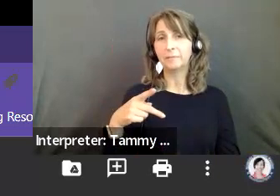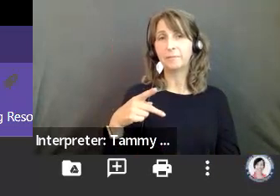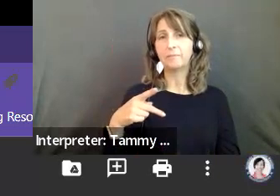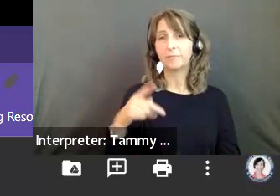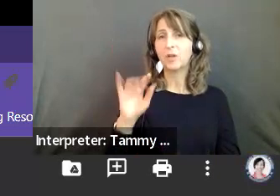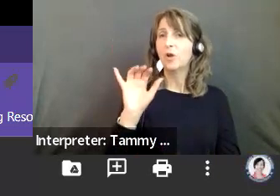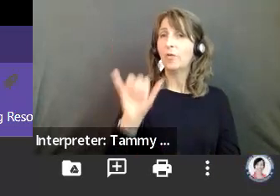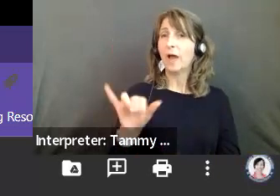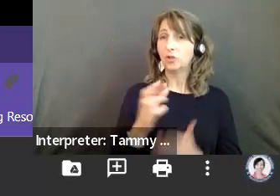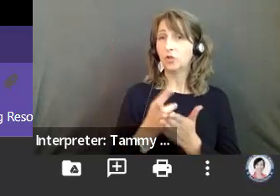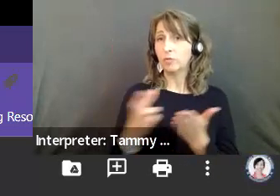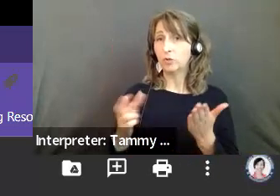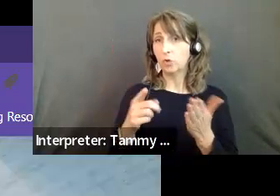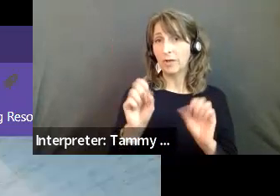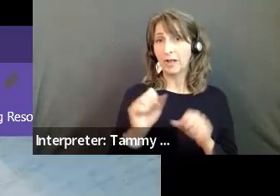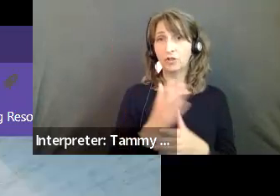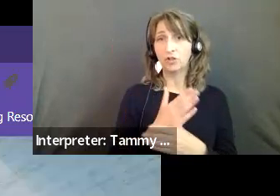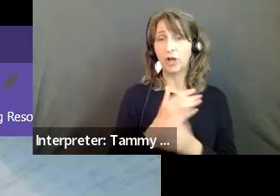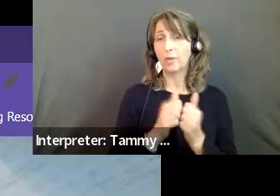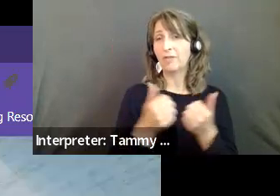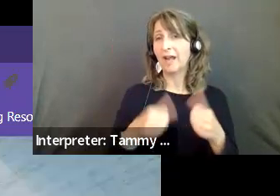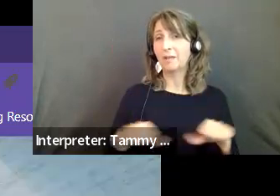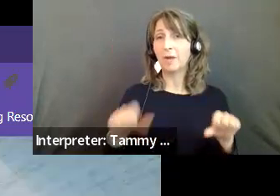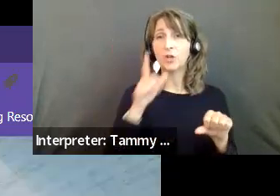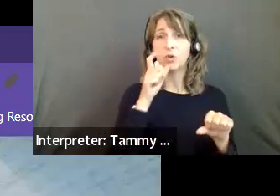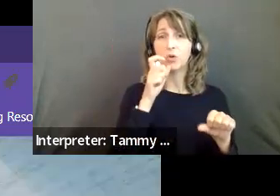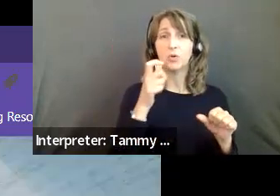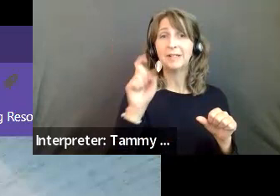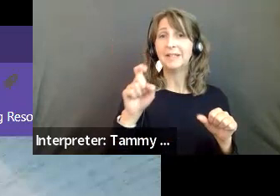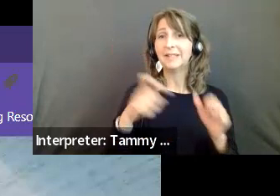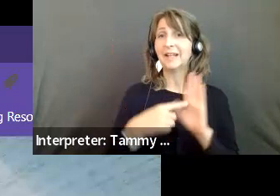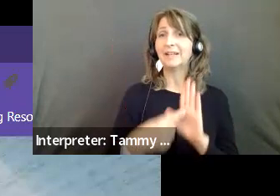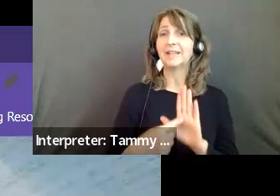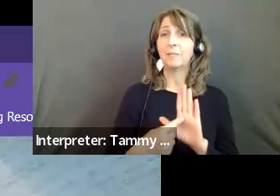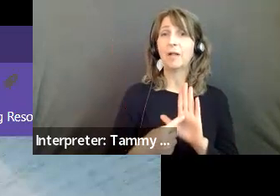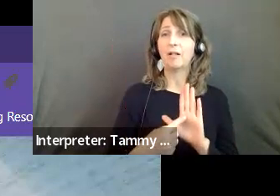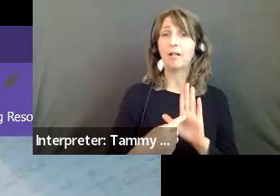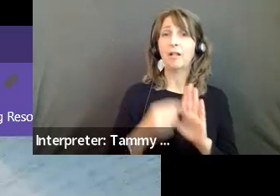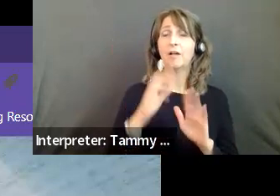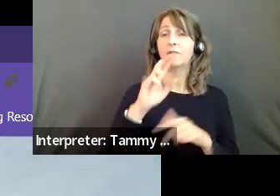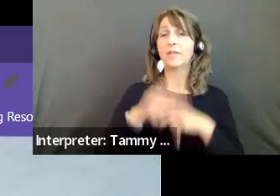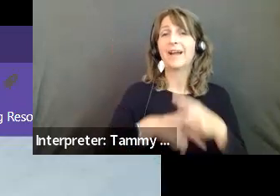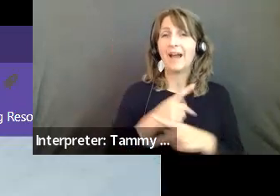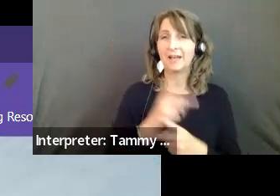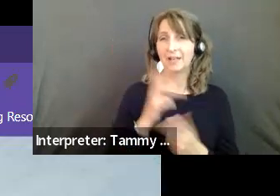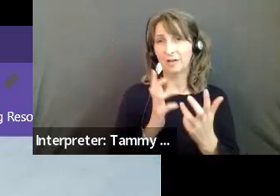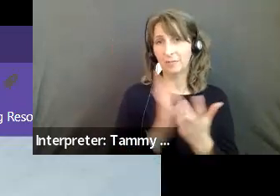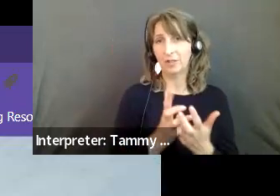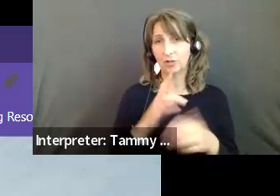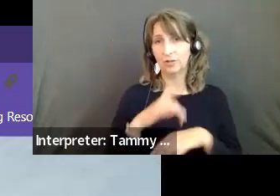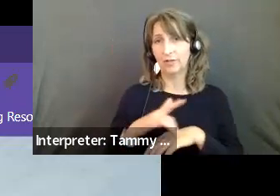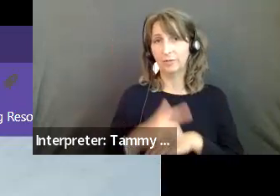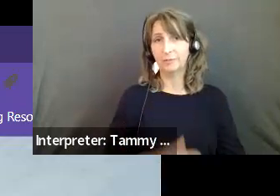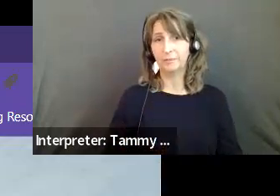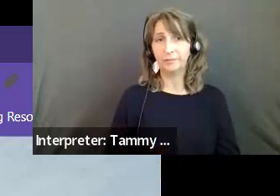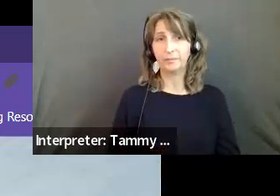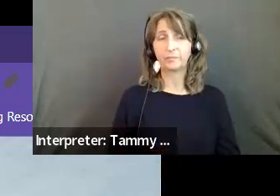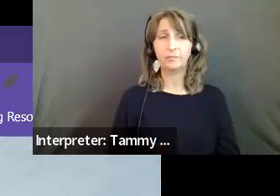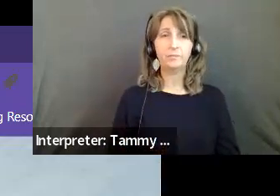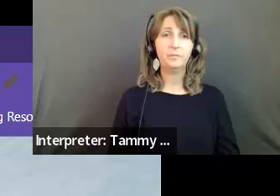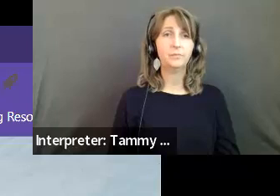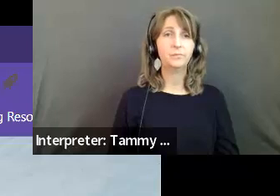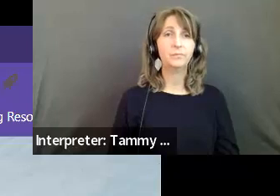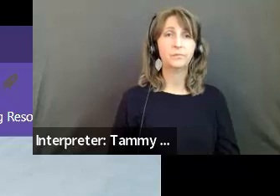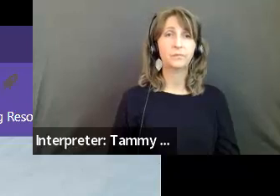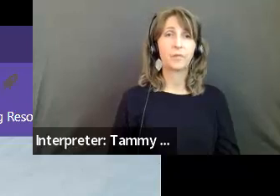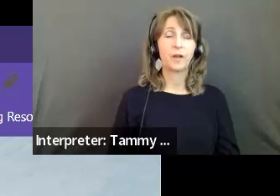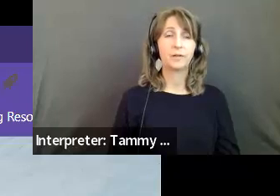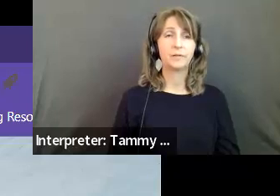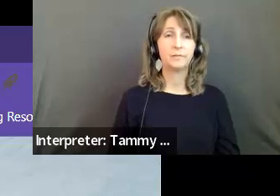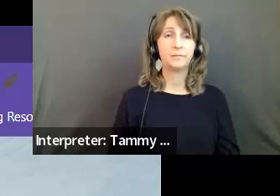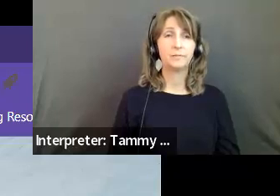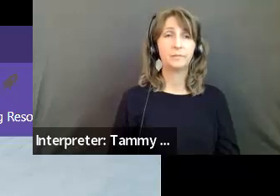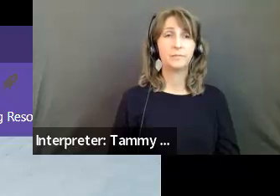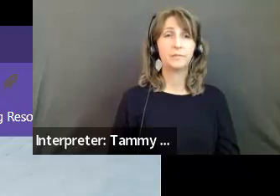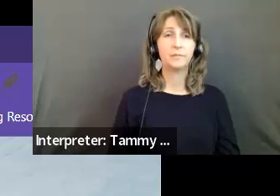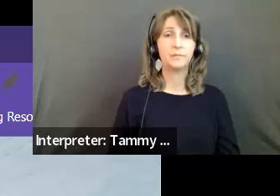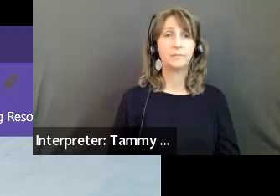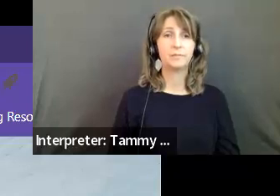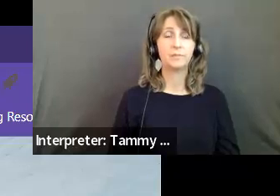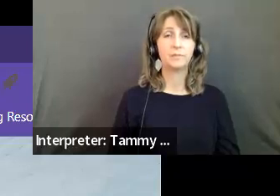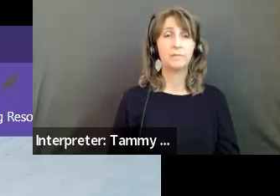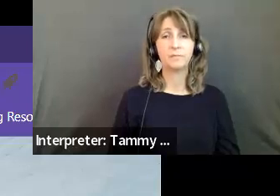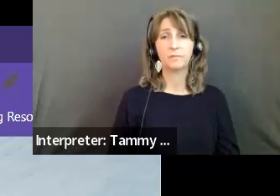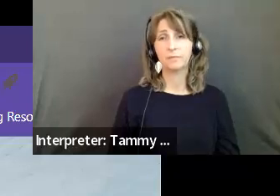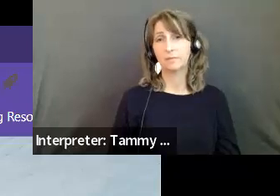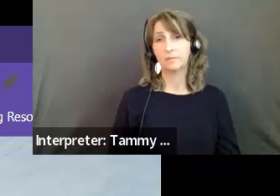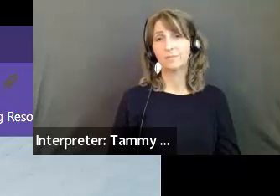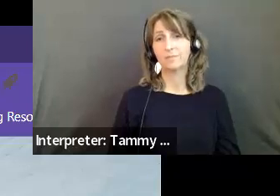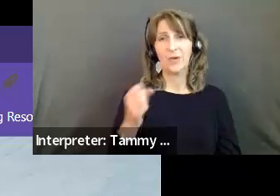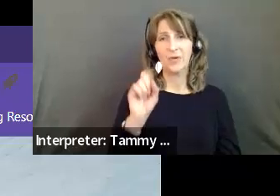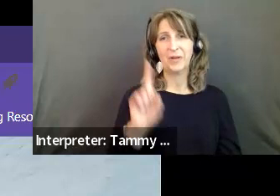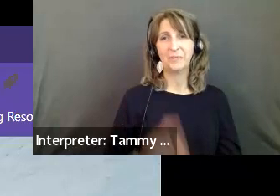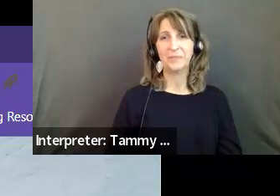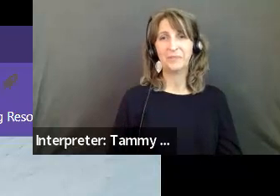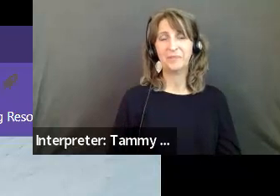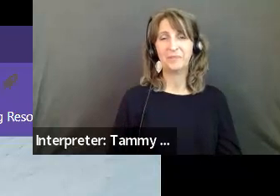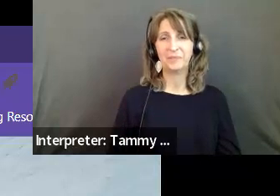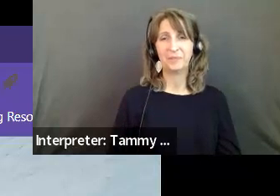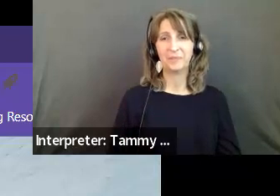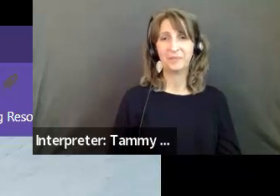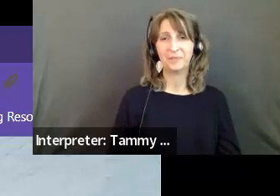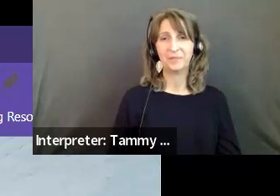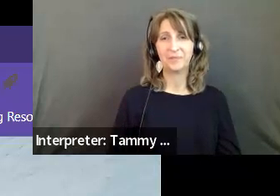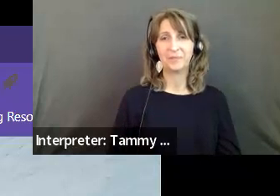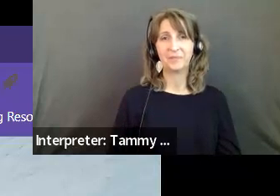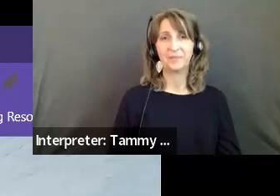With anybody who. Is kind of wanting an example of these kind of the combinations. Alright. So this slide is a slide that just shows, hold on 1 s.